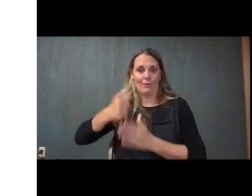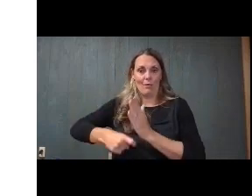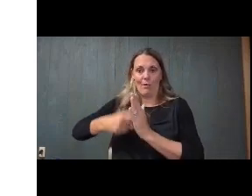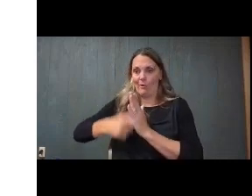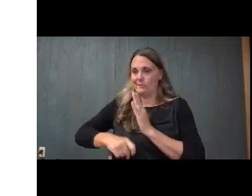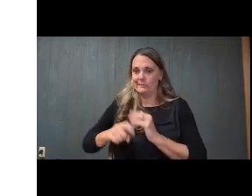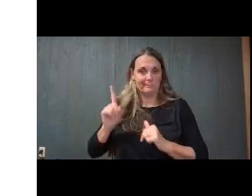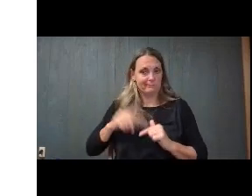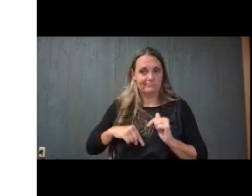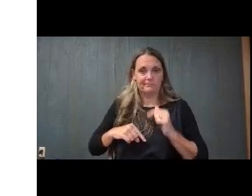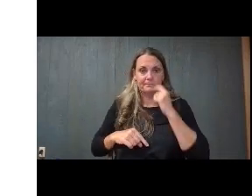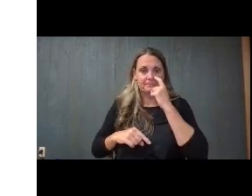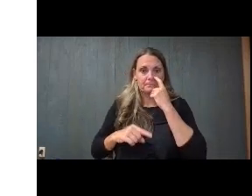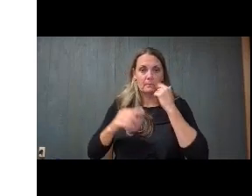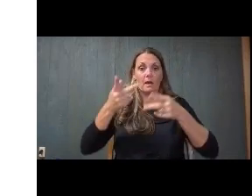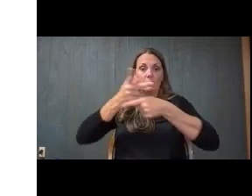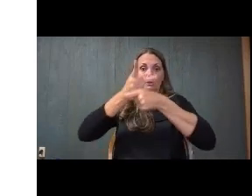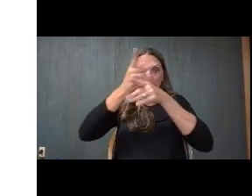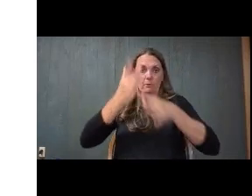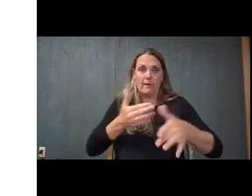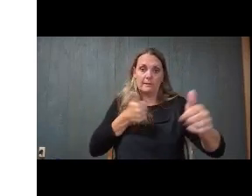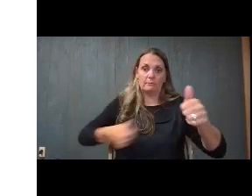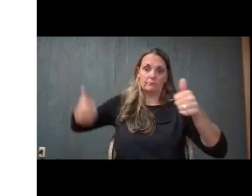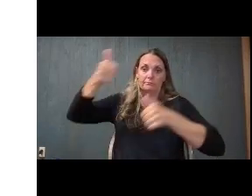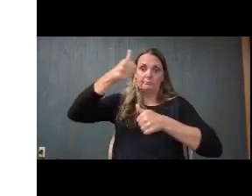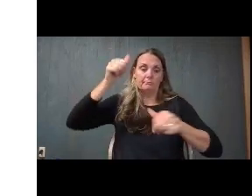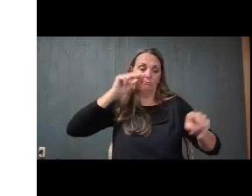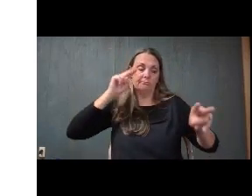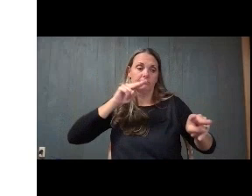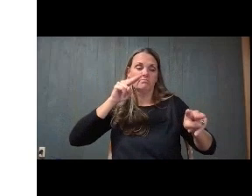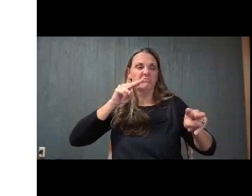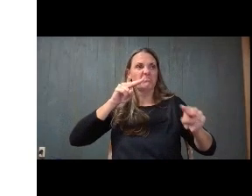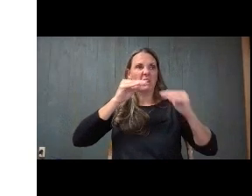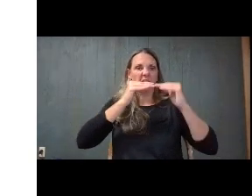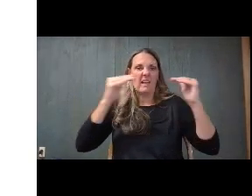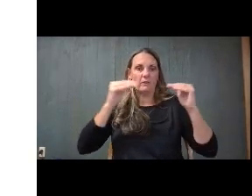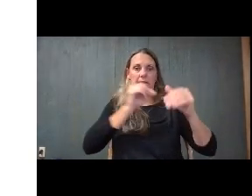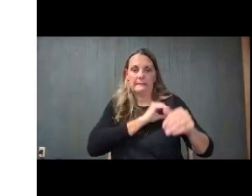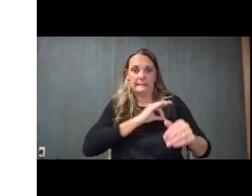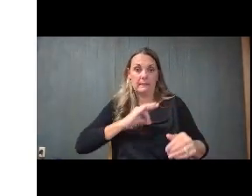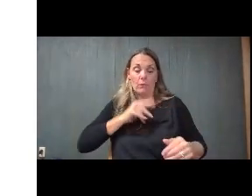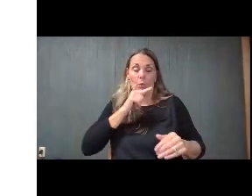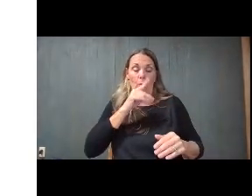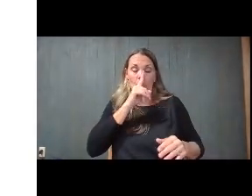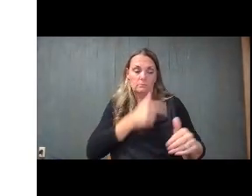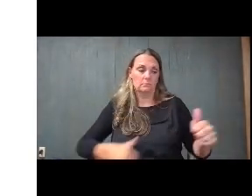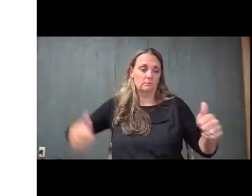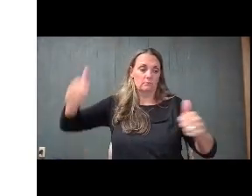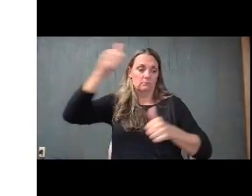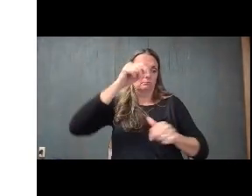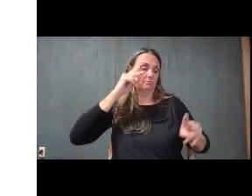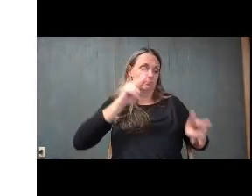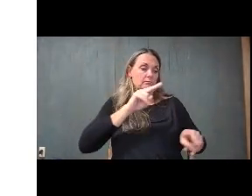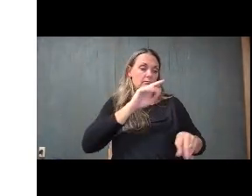or supervisory or other executive level staff who directly oversee employment service staff